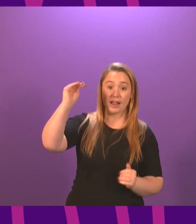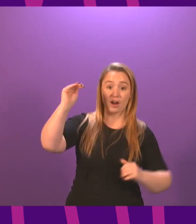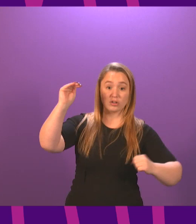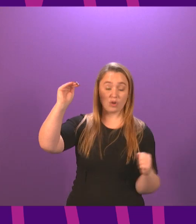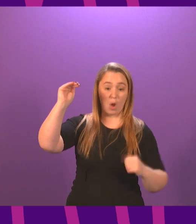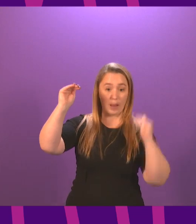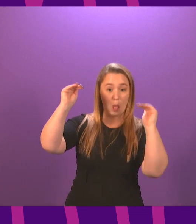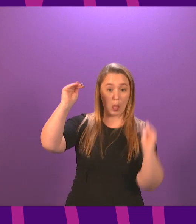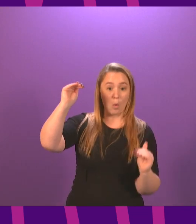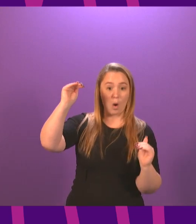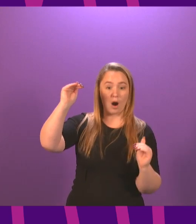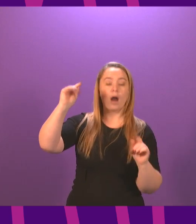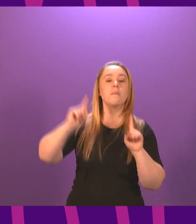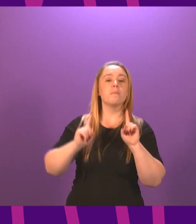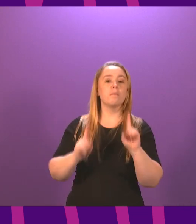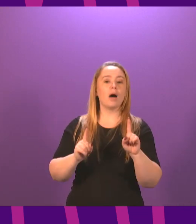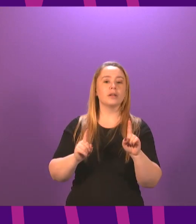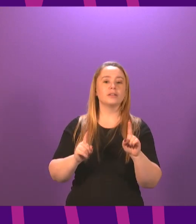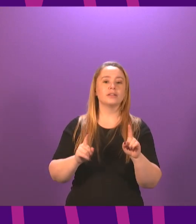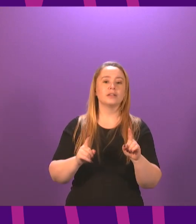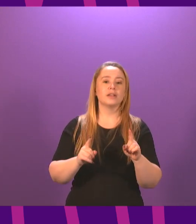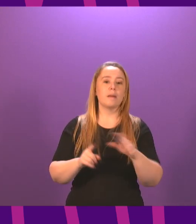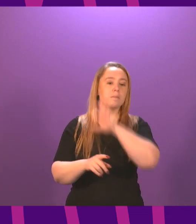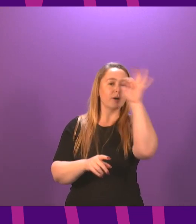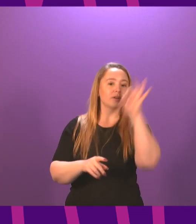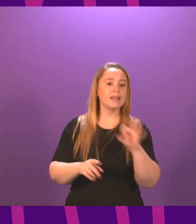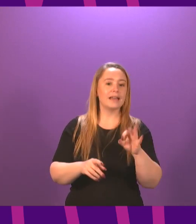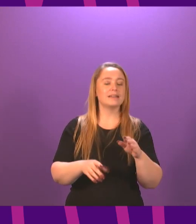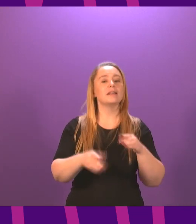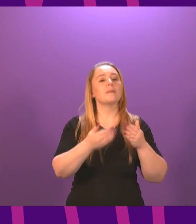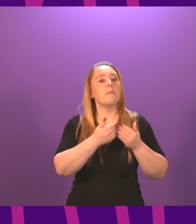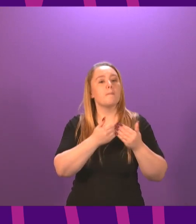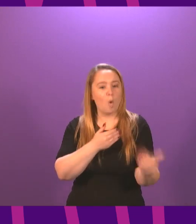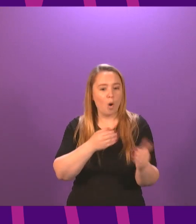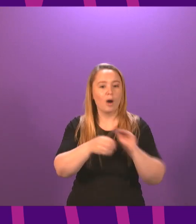have been in Scotland. In Scotland, a greater proportion of them have been attributed to